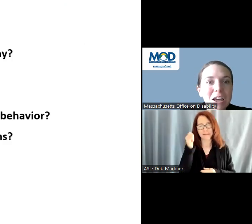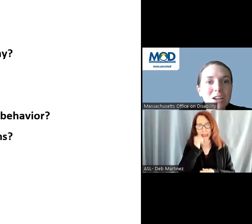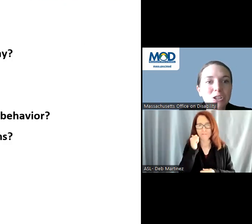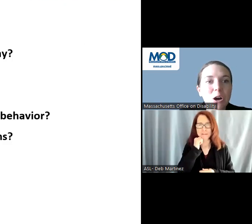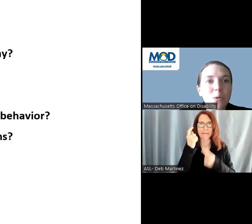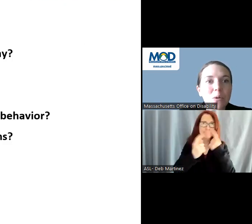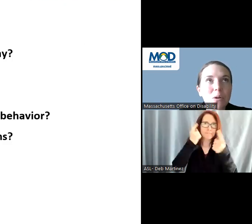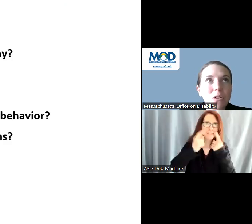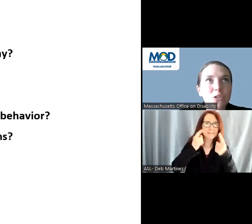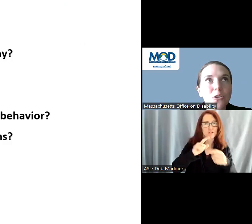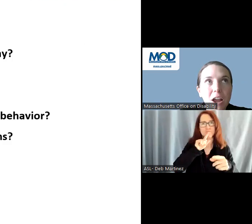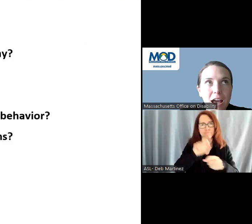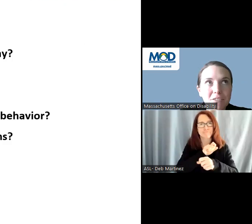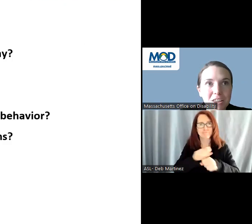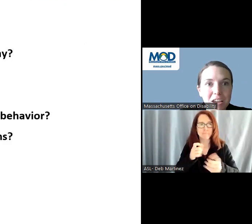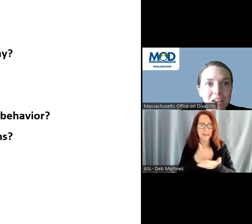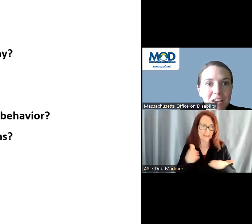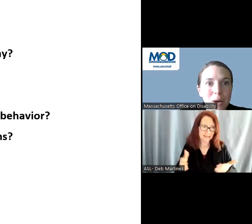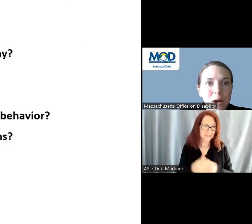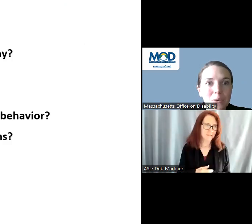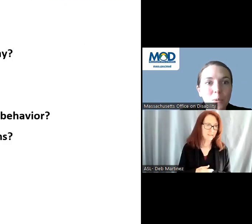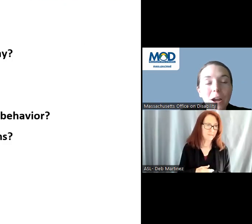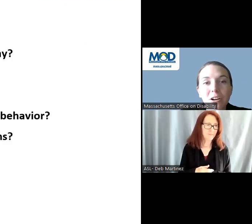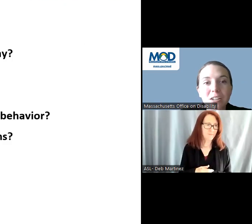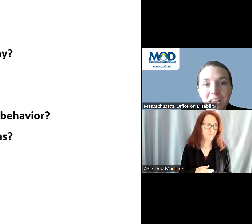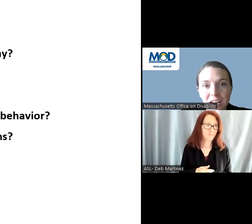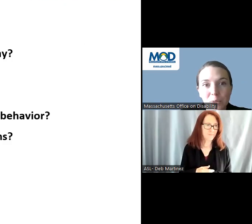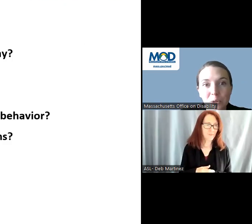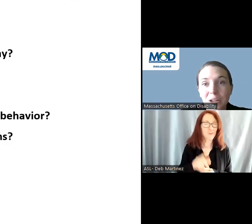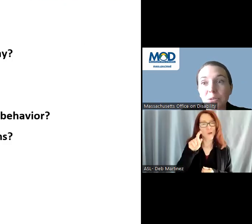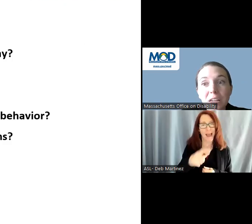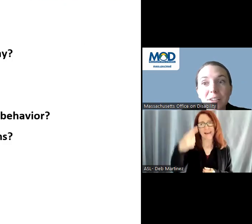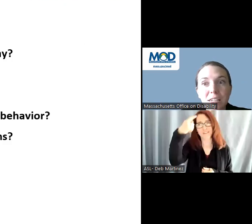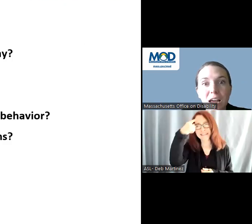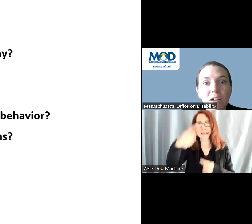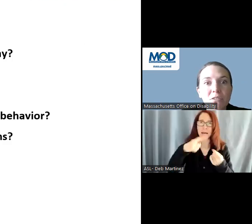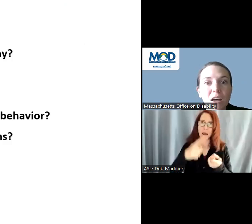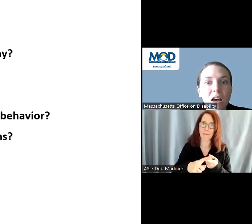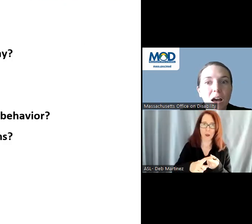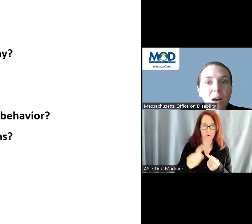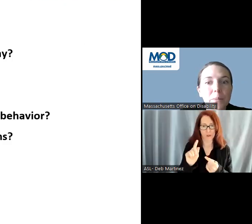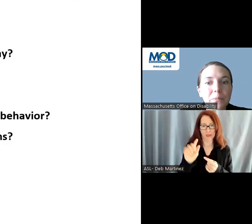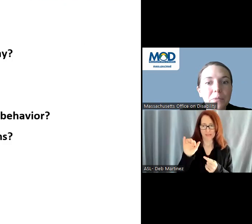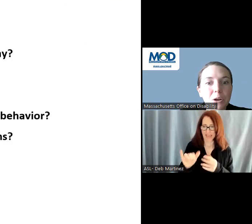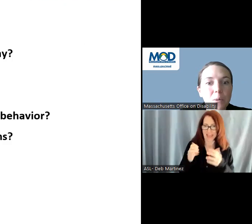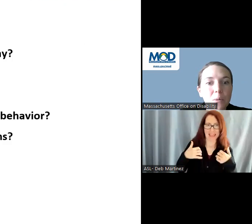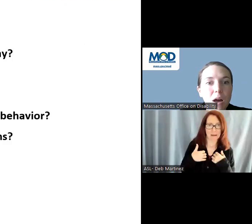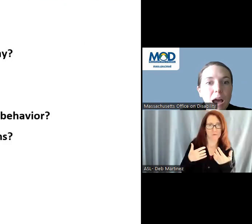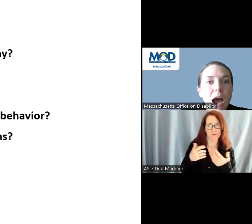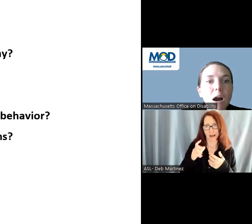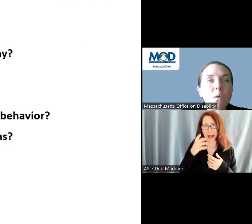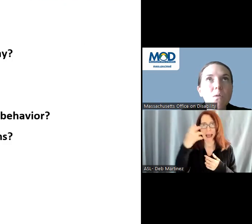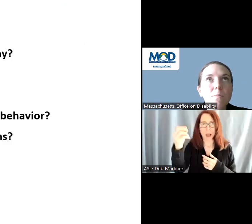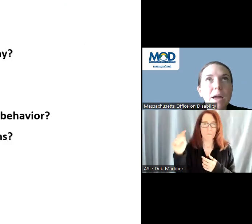so you're gonna have to think about where is the animal going to relieve itself um you know